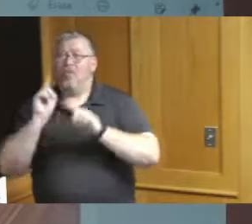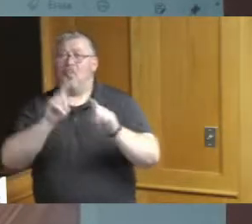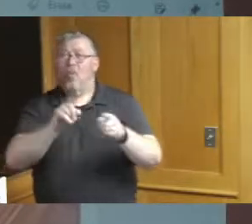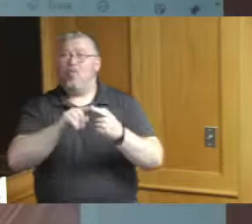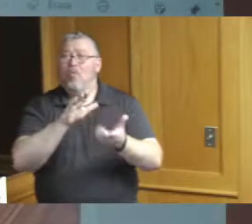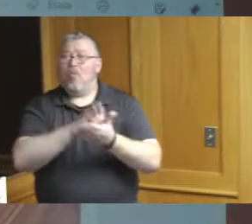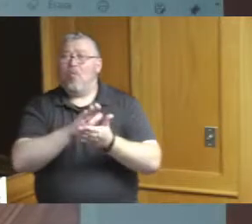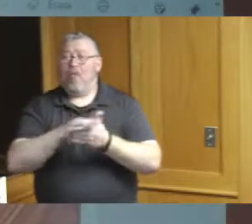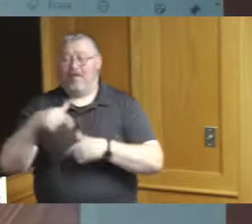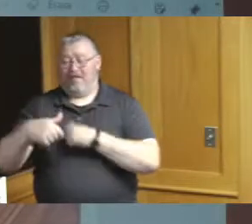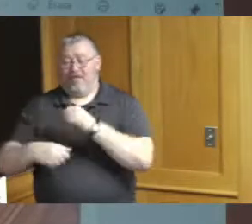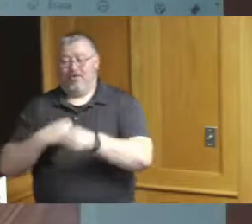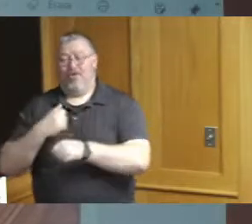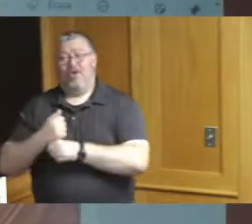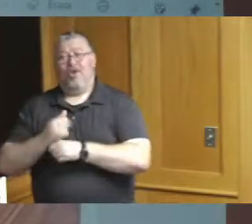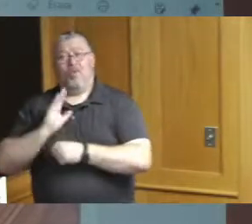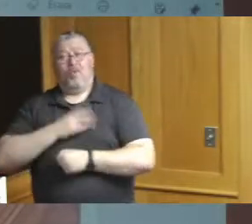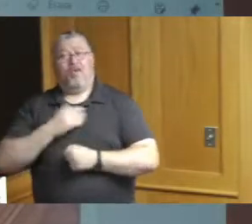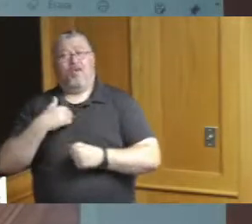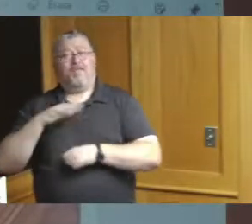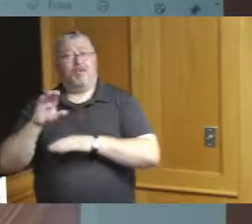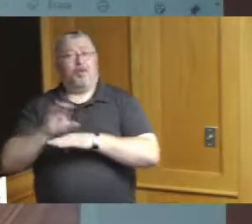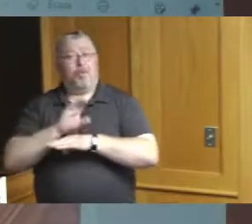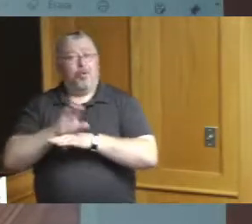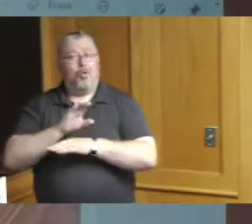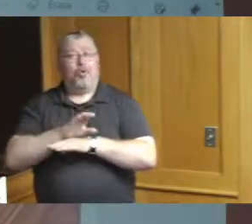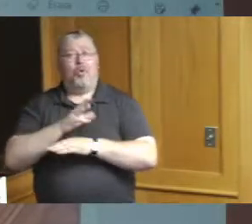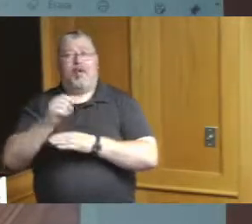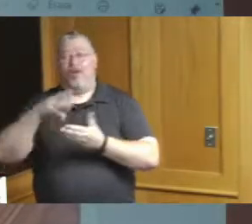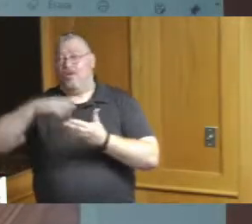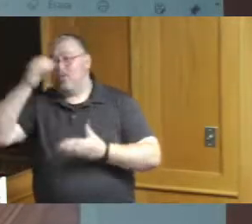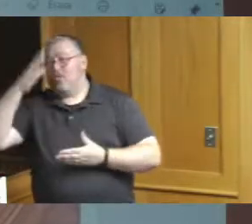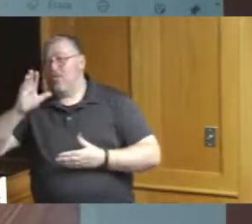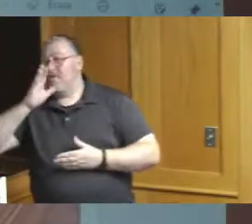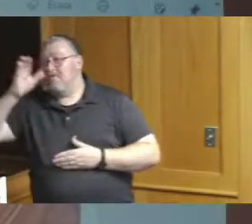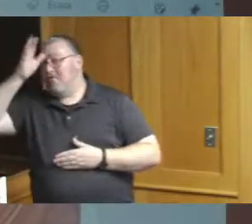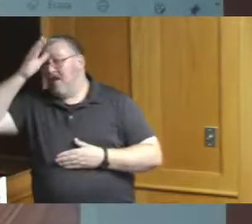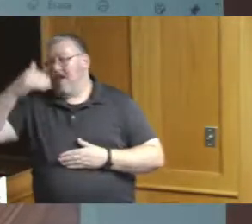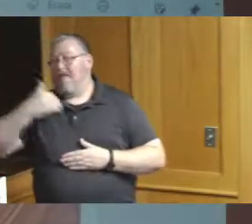this year we're actually we have computers and if a student or a parent has a question about